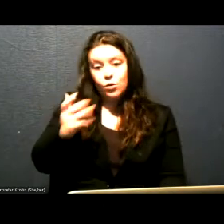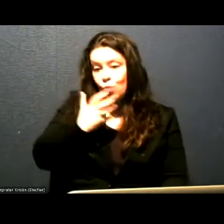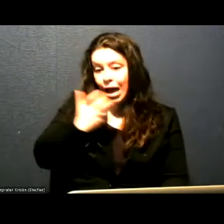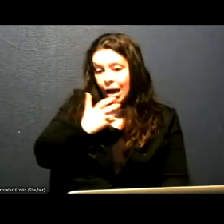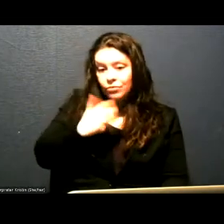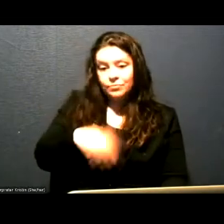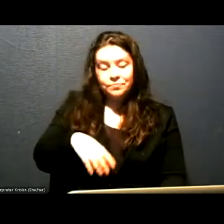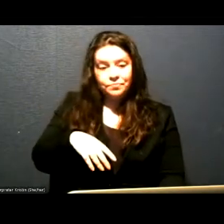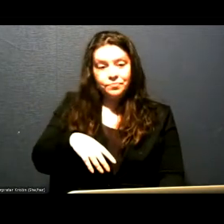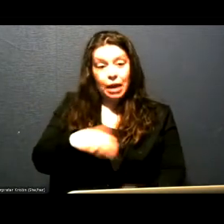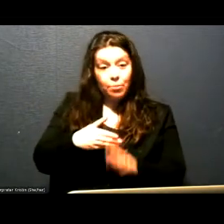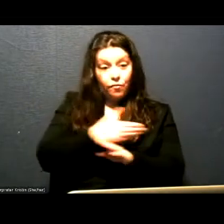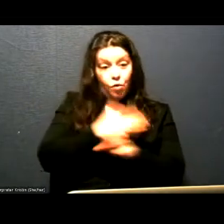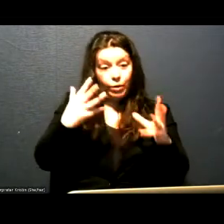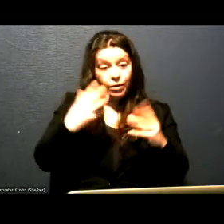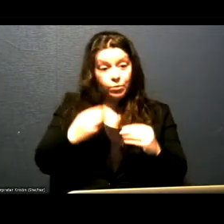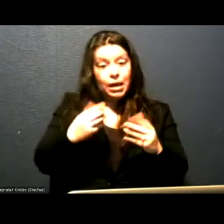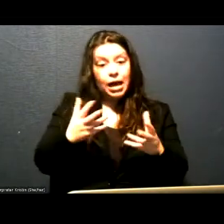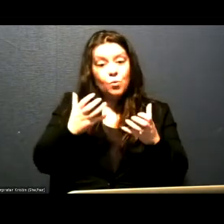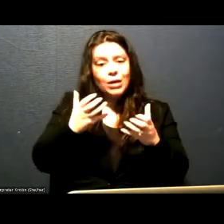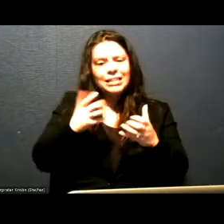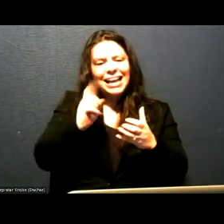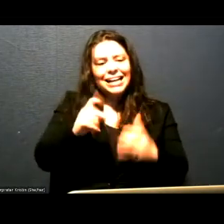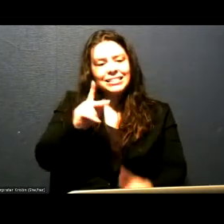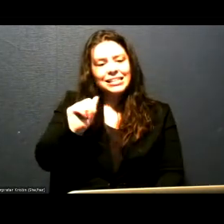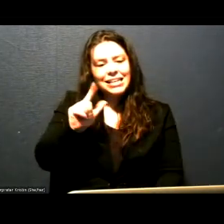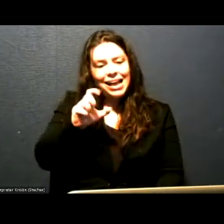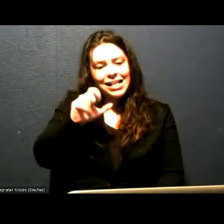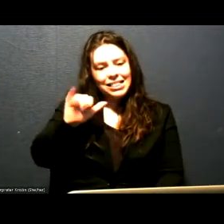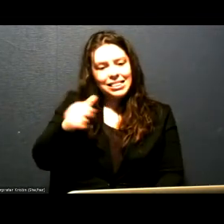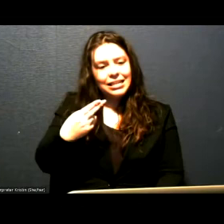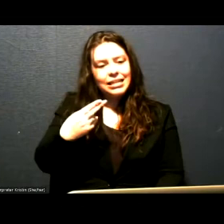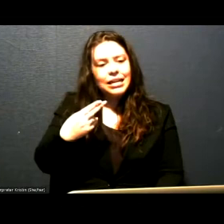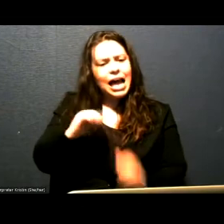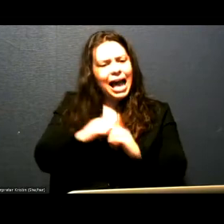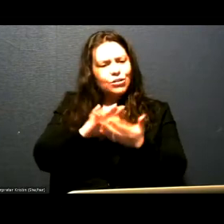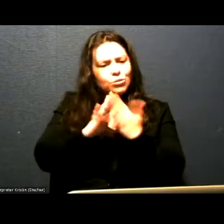want to ask about your role as a keeper, as well. How did you, um, become interested in being a keeper?